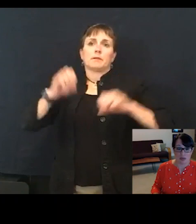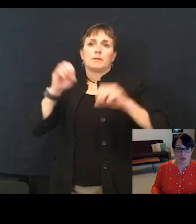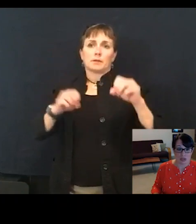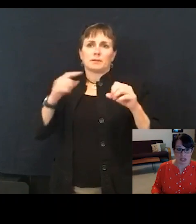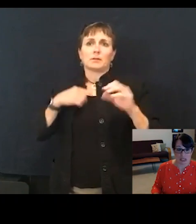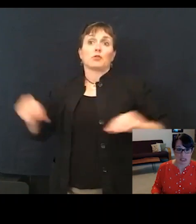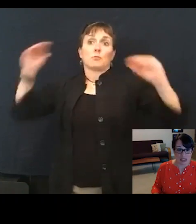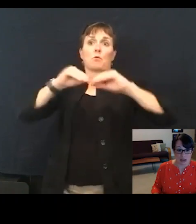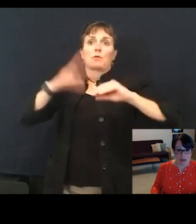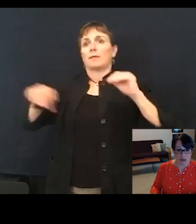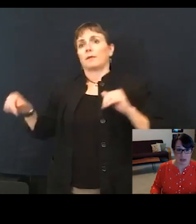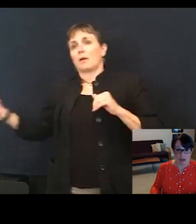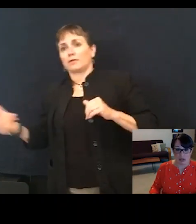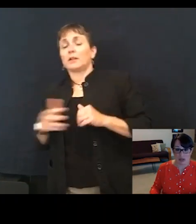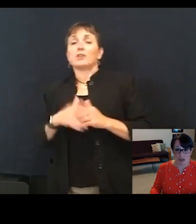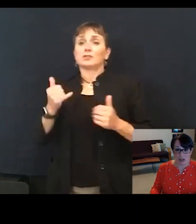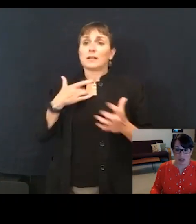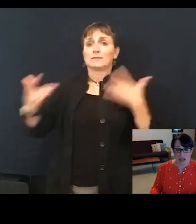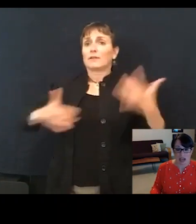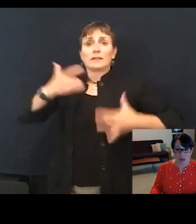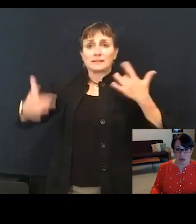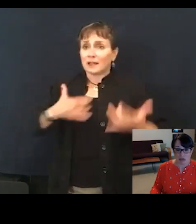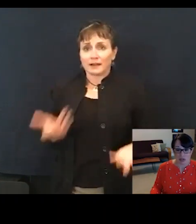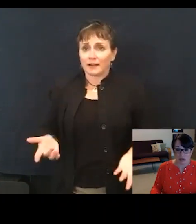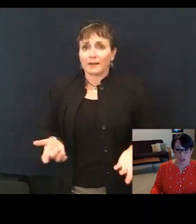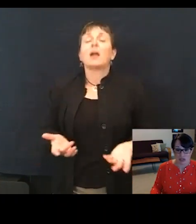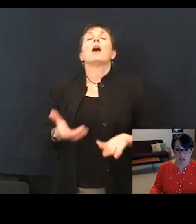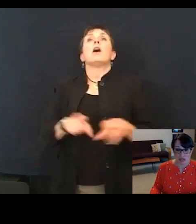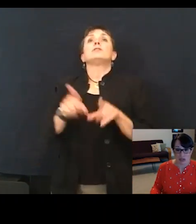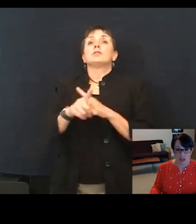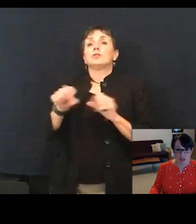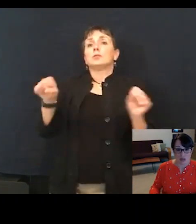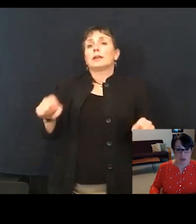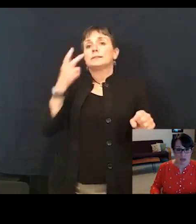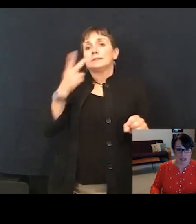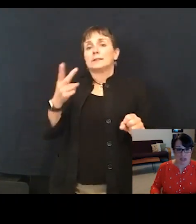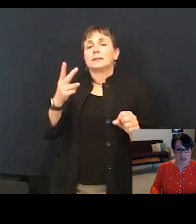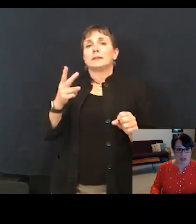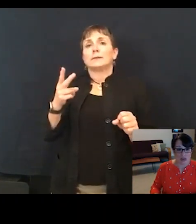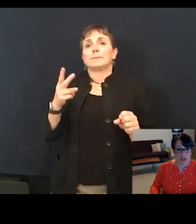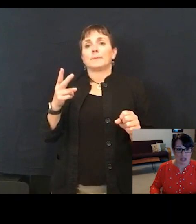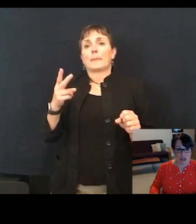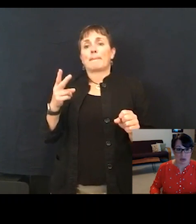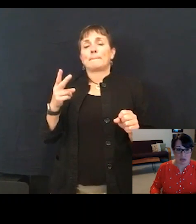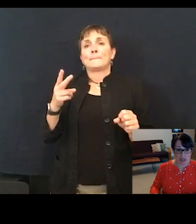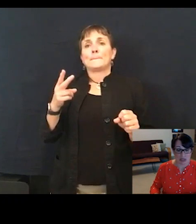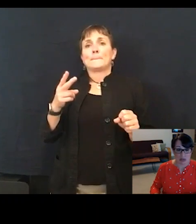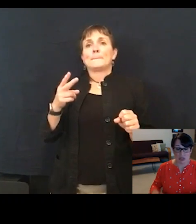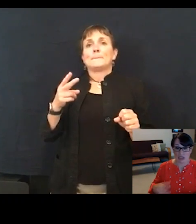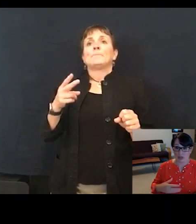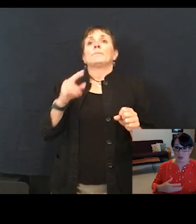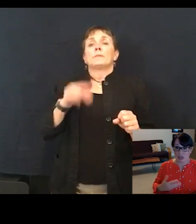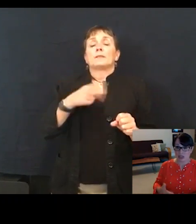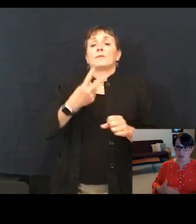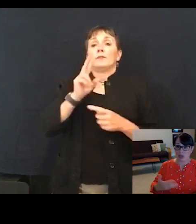You will see, however, that the hybrid V2 vectors are still producing a truncated protein, which again, we didn't expect